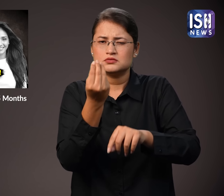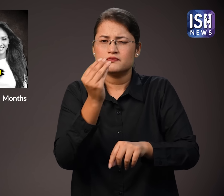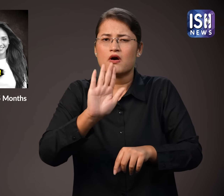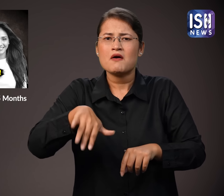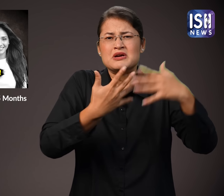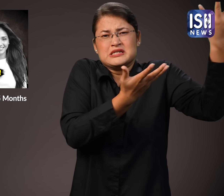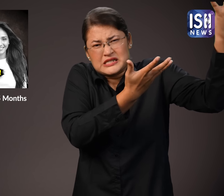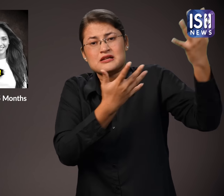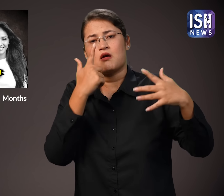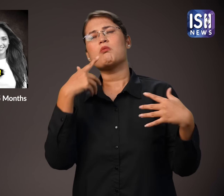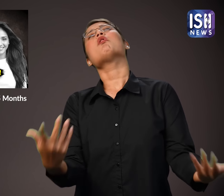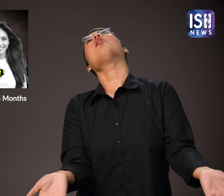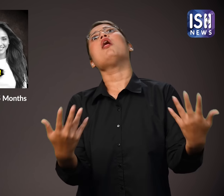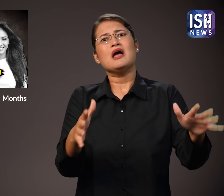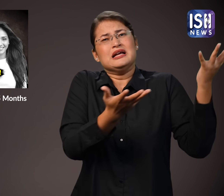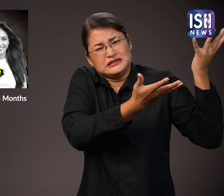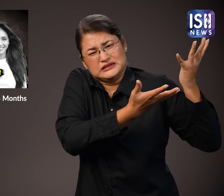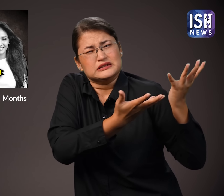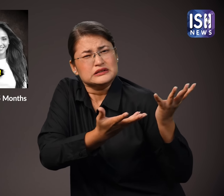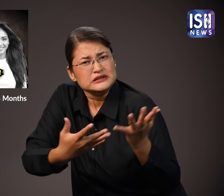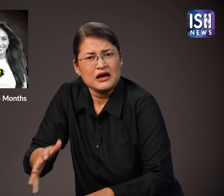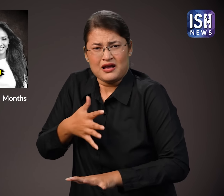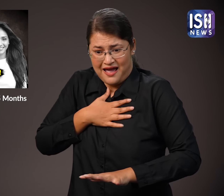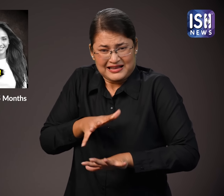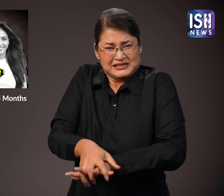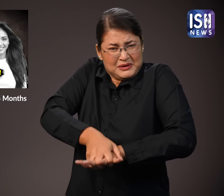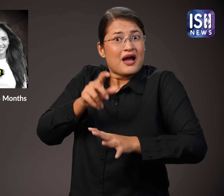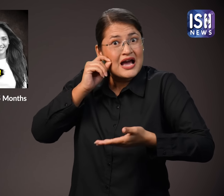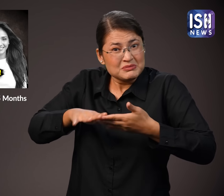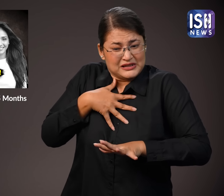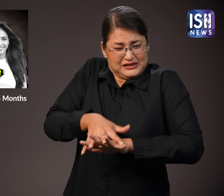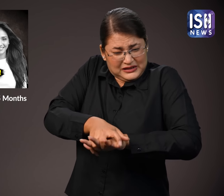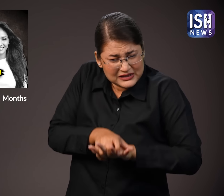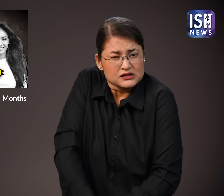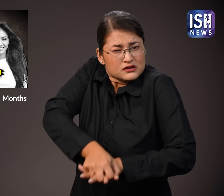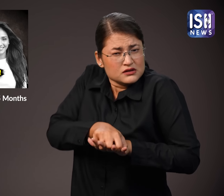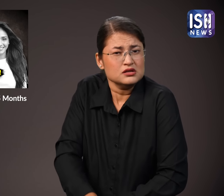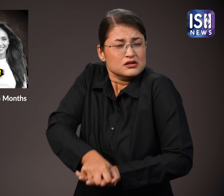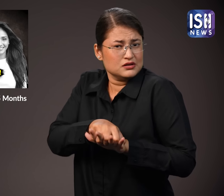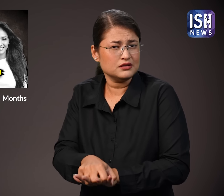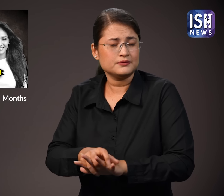Minutes later, Twisha was brought downstairs and Samarth attempted CPR on her.